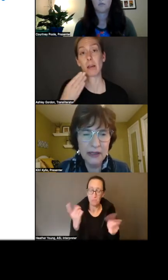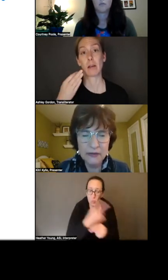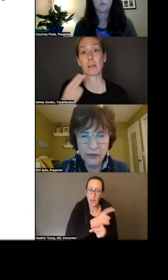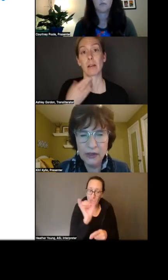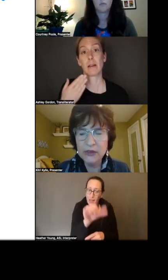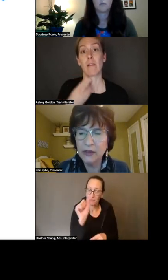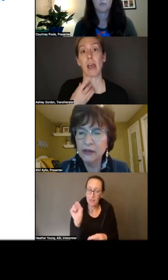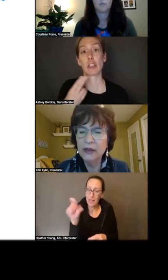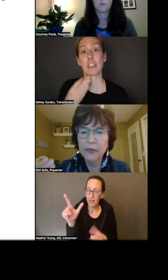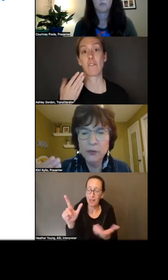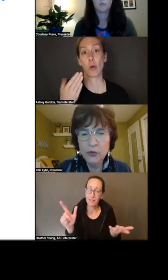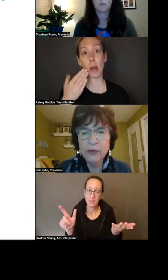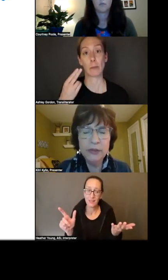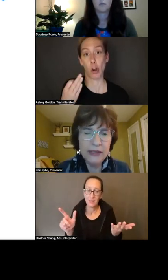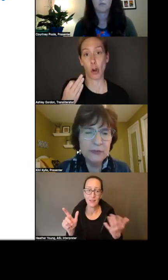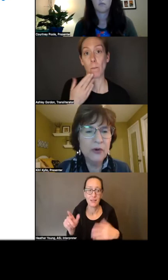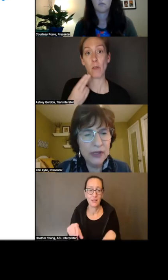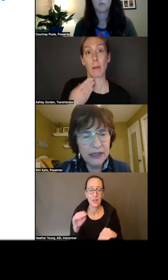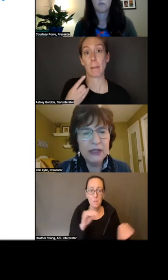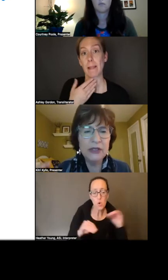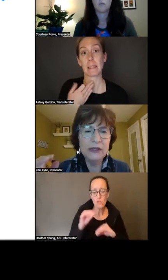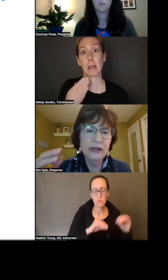Its phonemes are movement, placement, orientation.